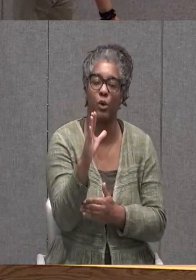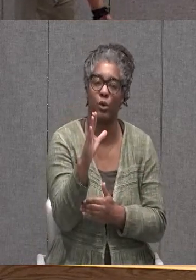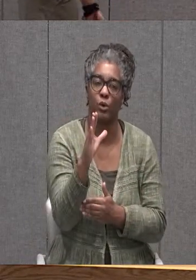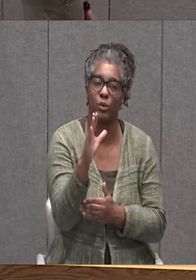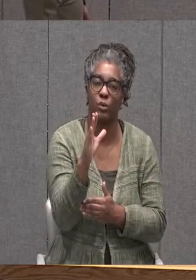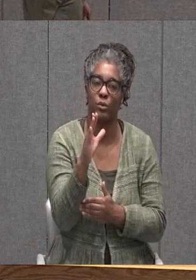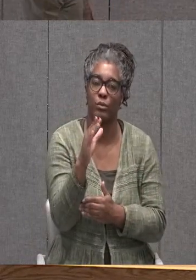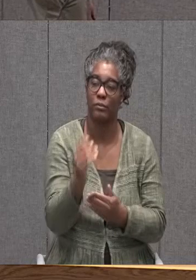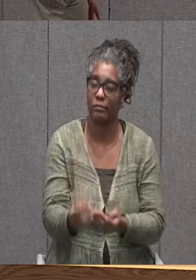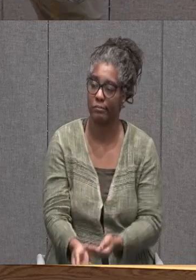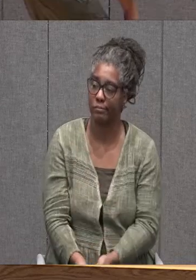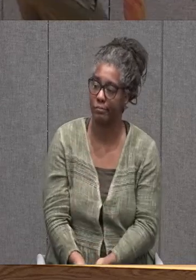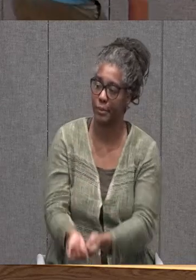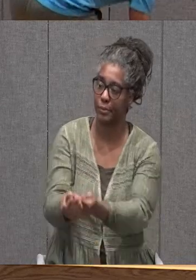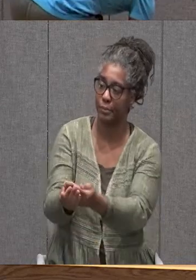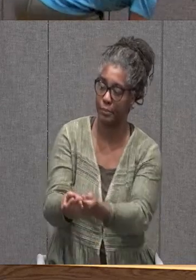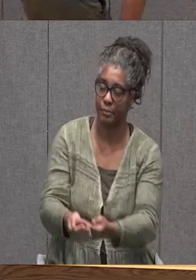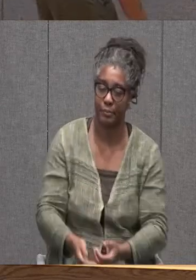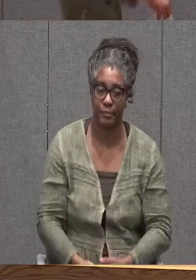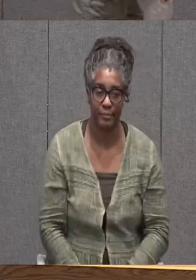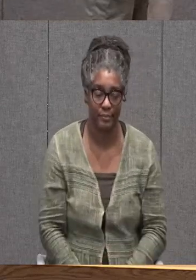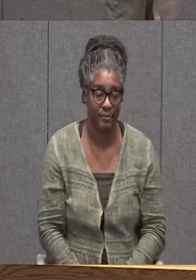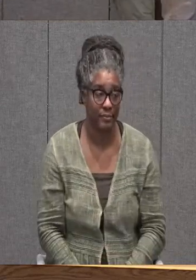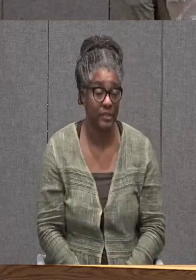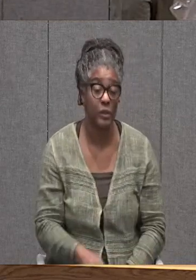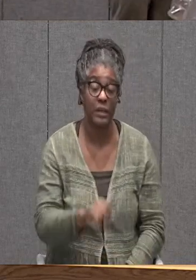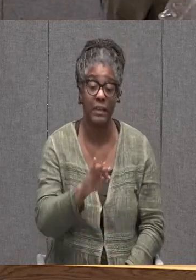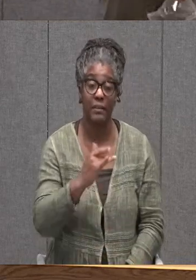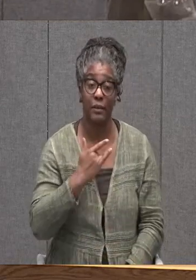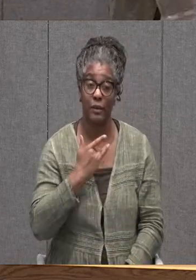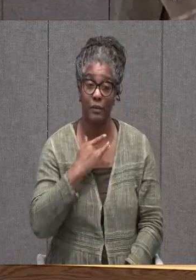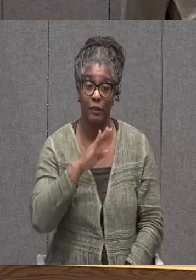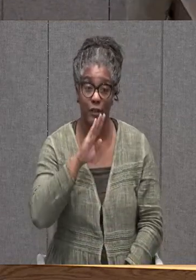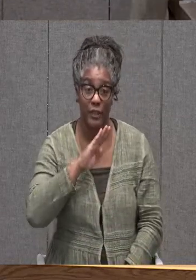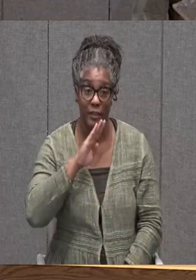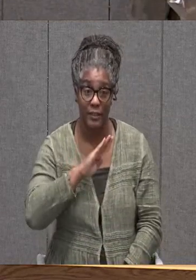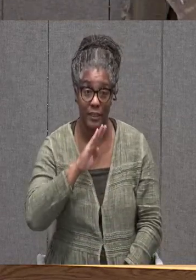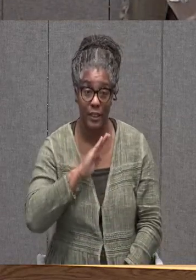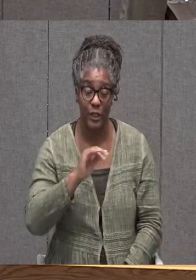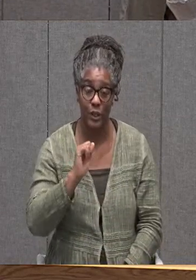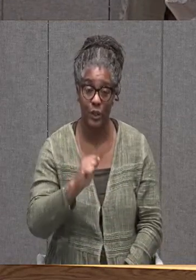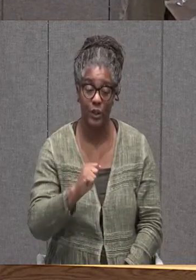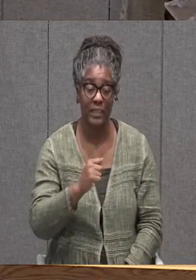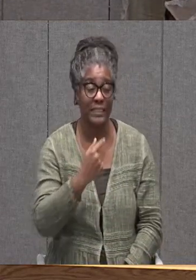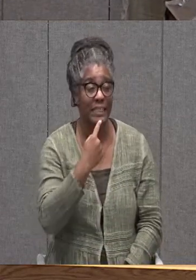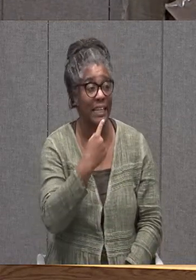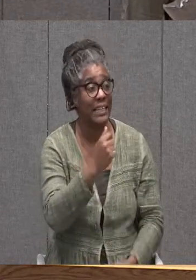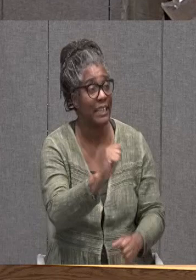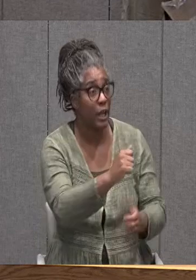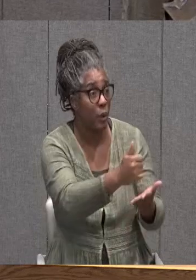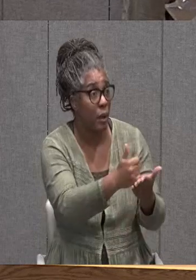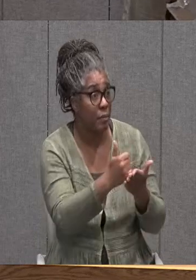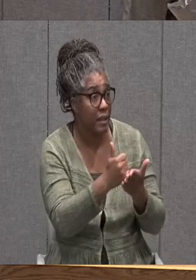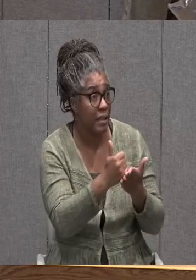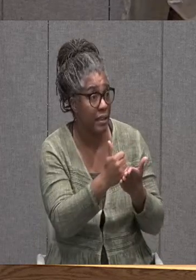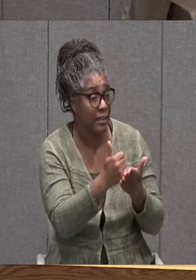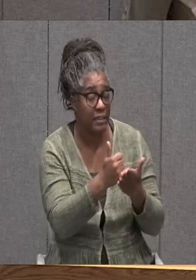or the balloon, so if you get frustrated, you can say, can you help me? - Of course. Will you through me the ball, please?